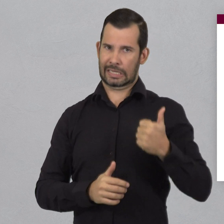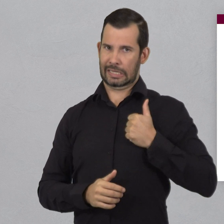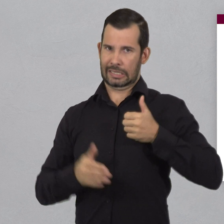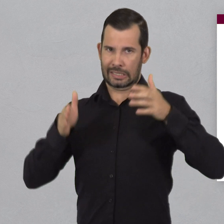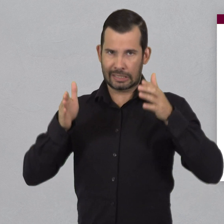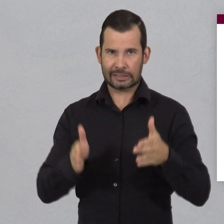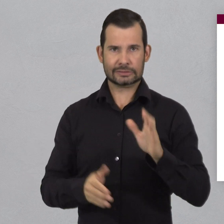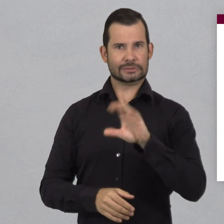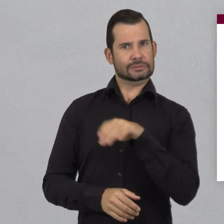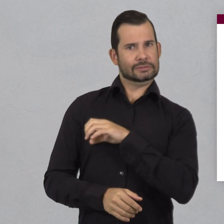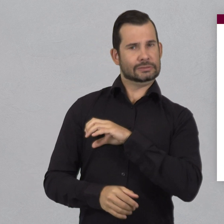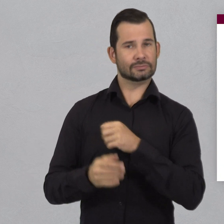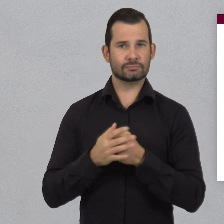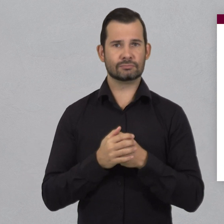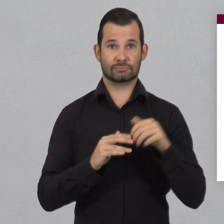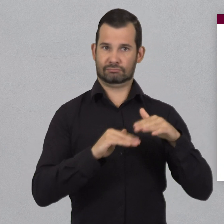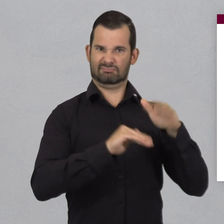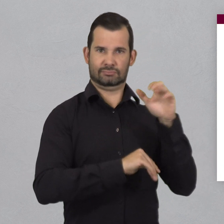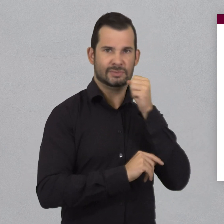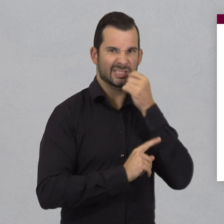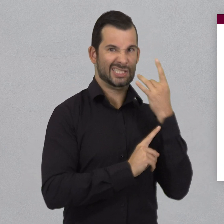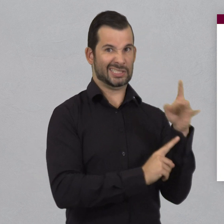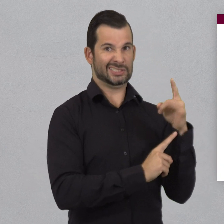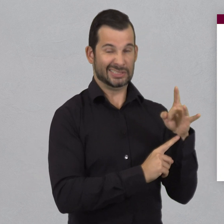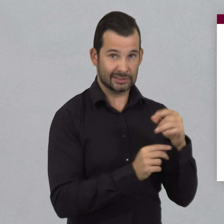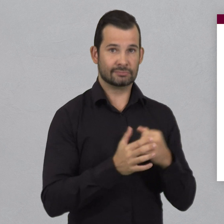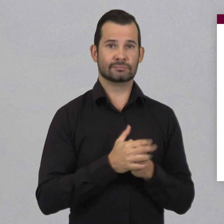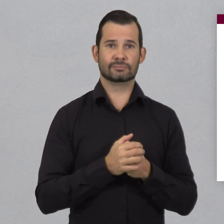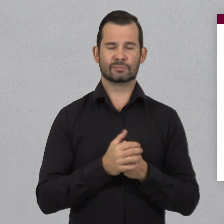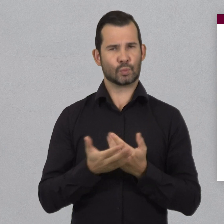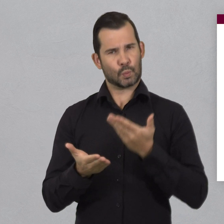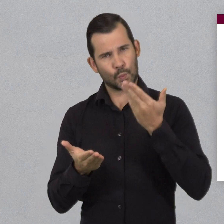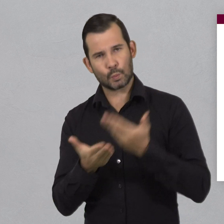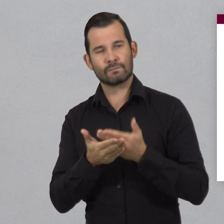• Be a Canadian citizen • Be at least 18 years old